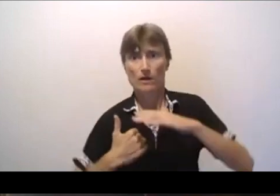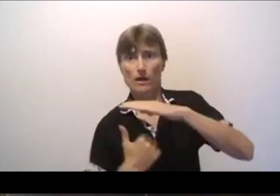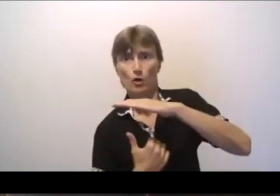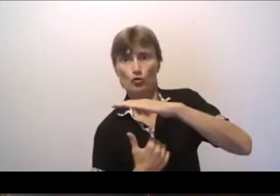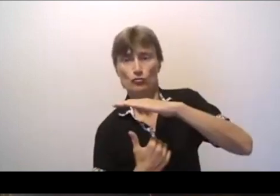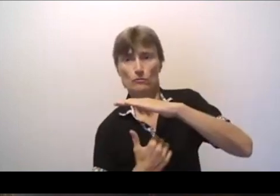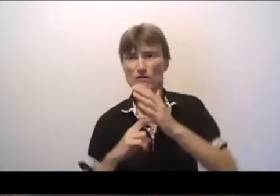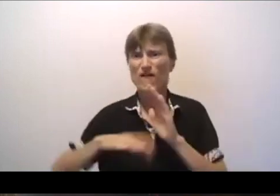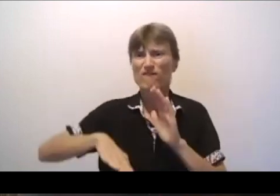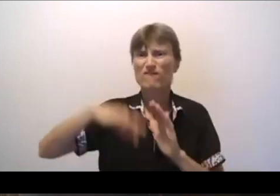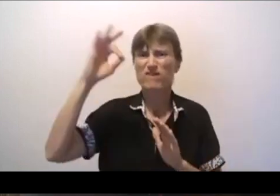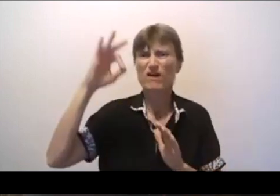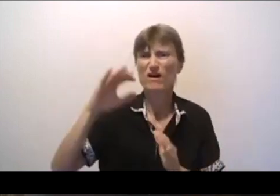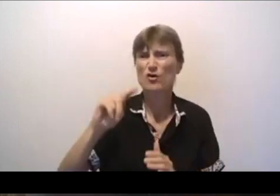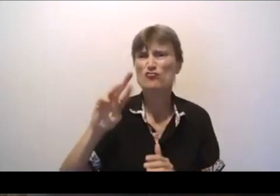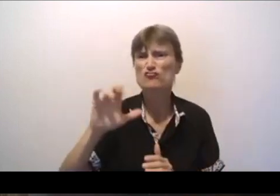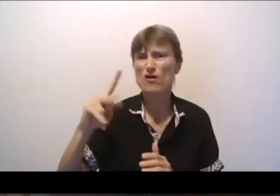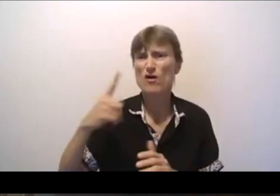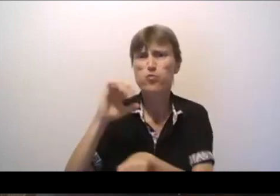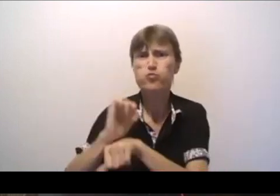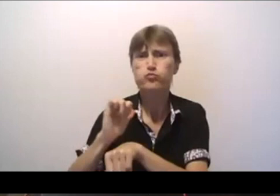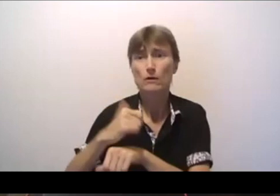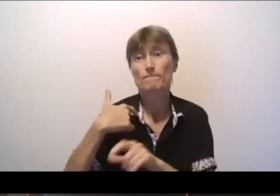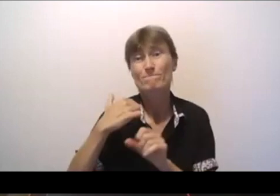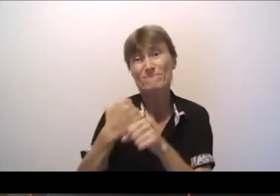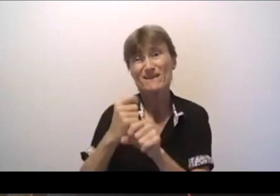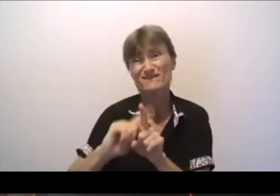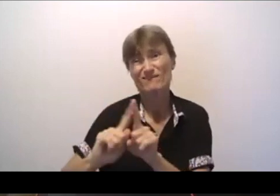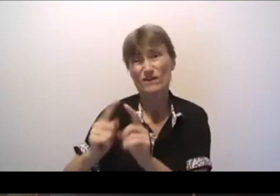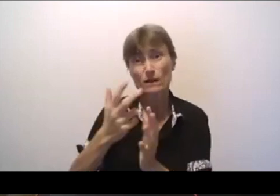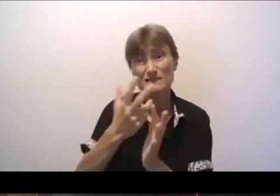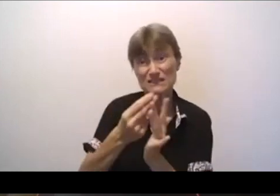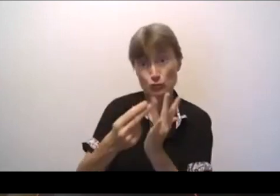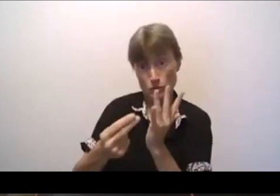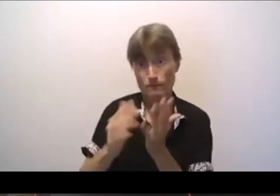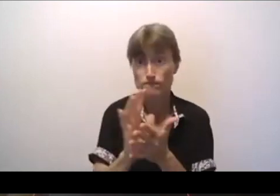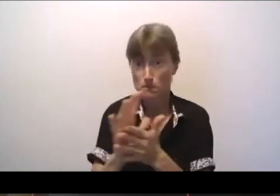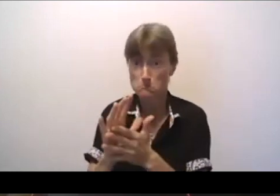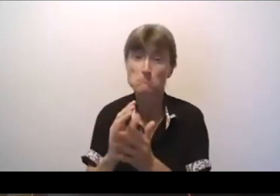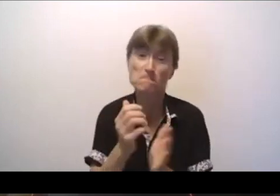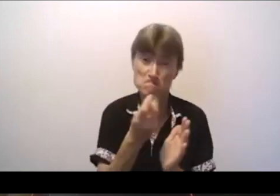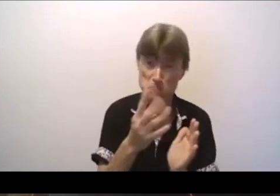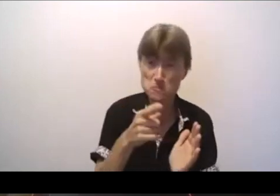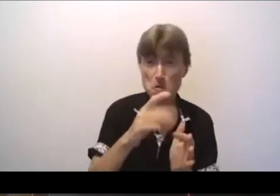doing where i'm making a series of short art films some of them include animations some of them are